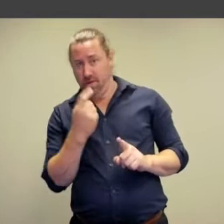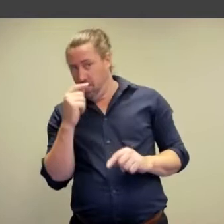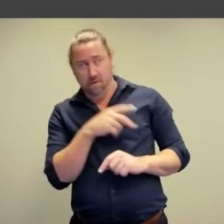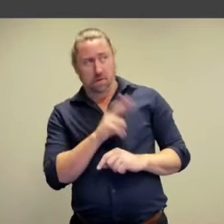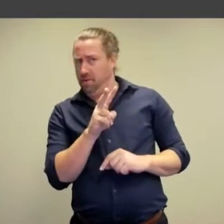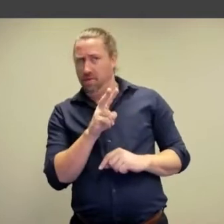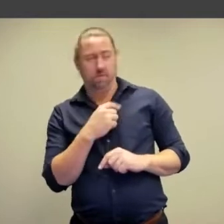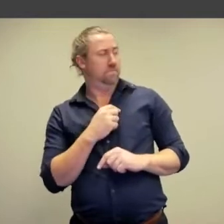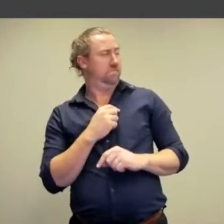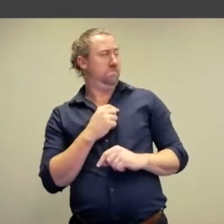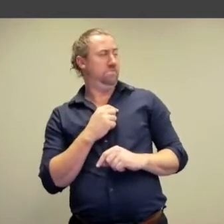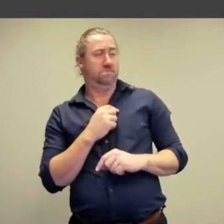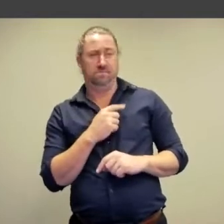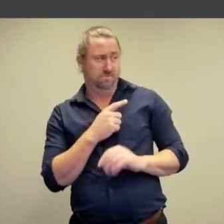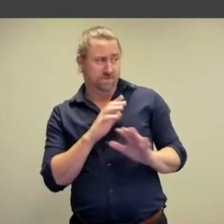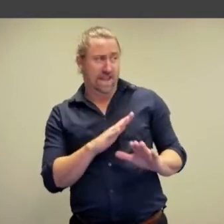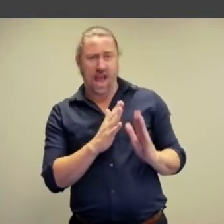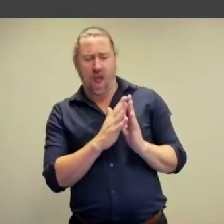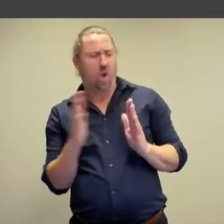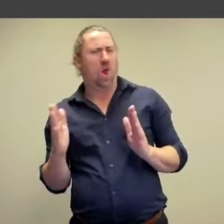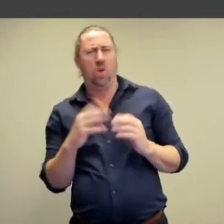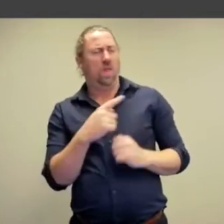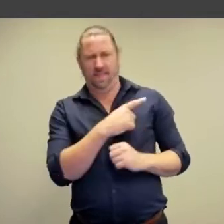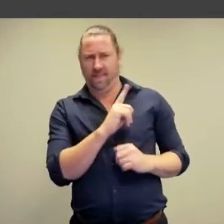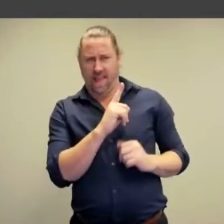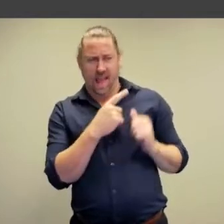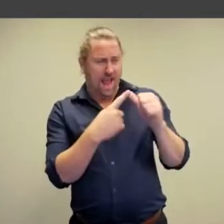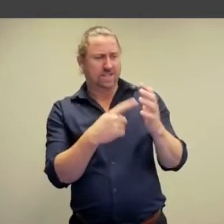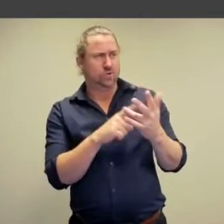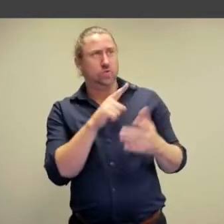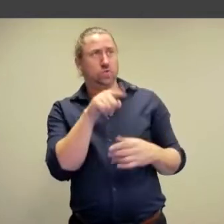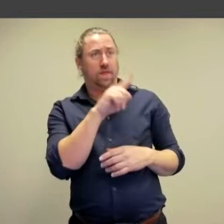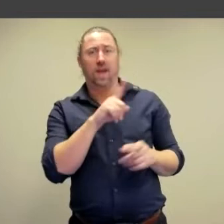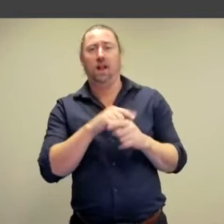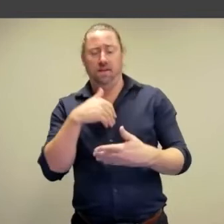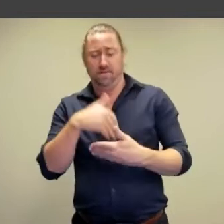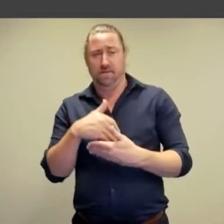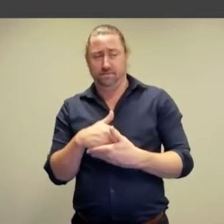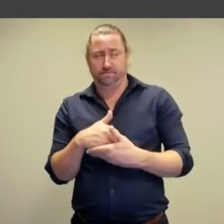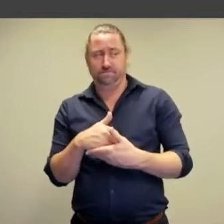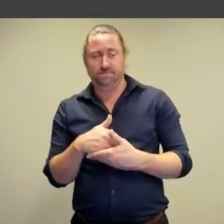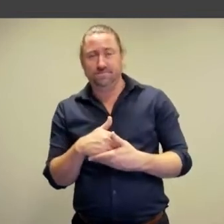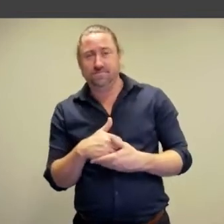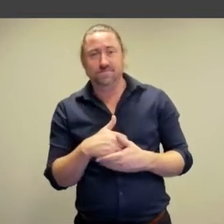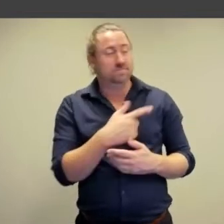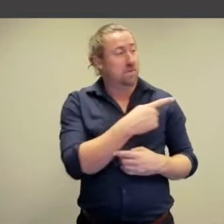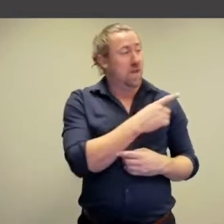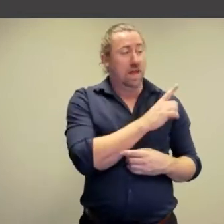how long they stayed and their reactions and kind of chuckling to yourself if